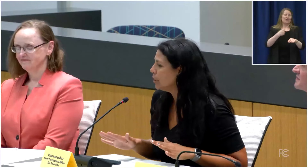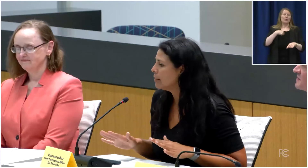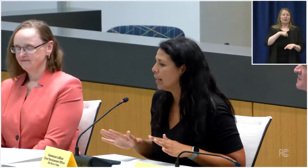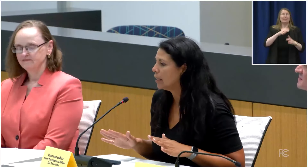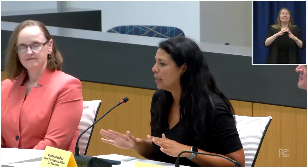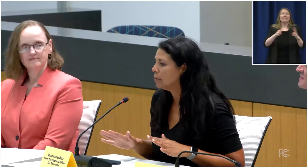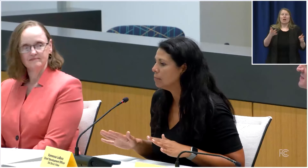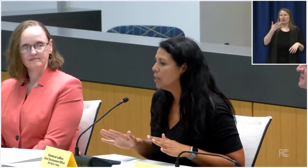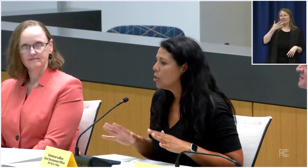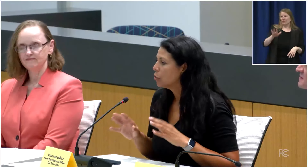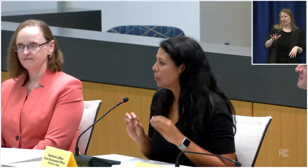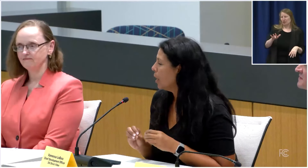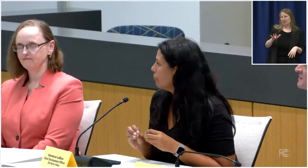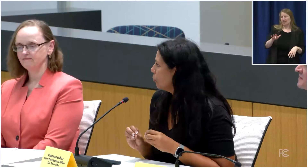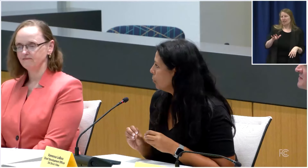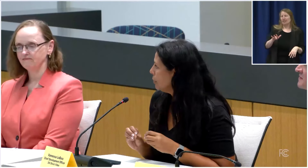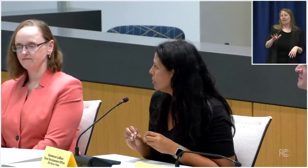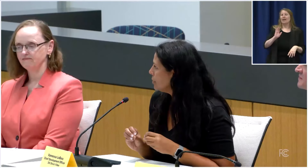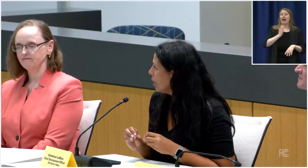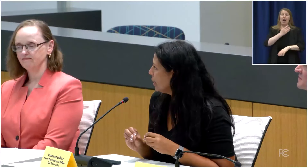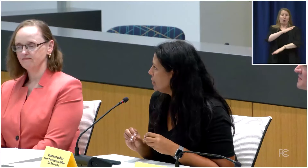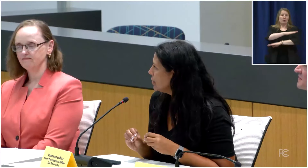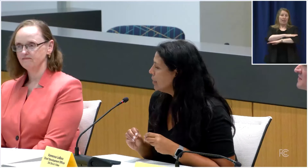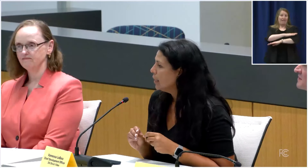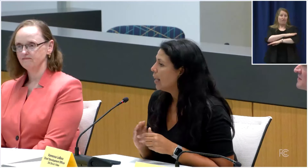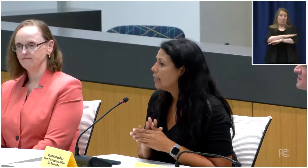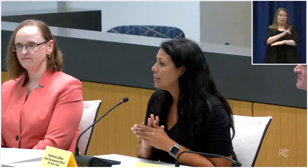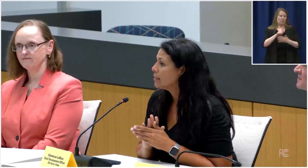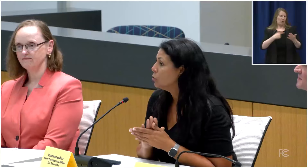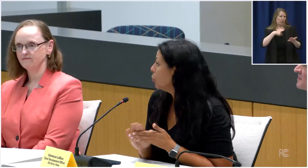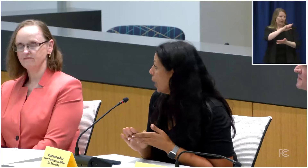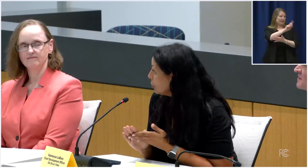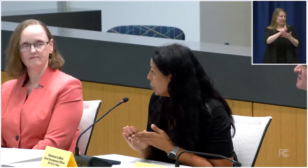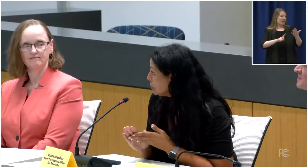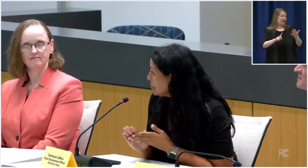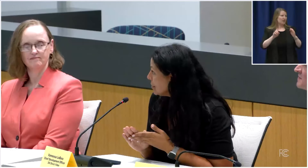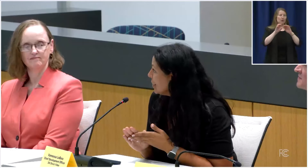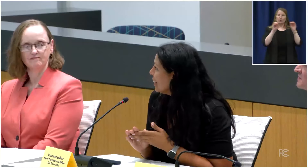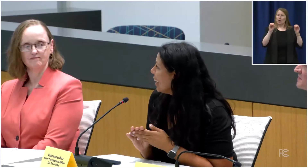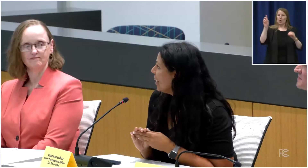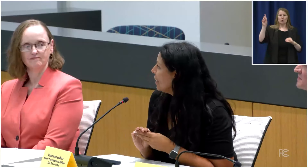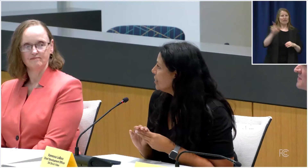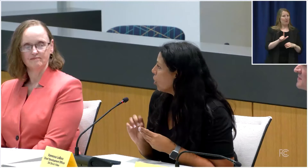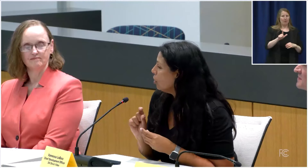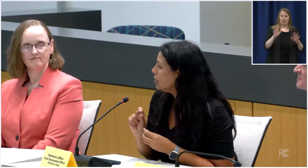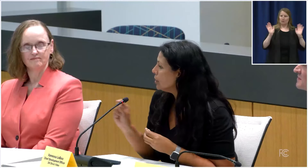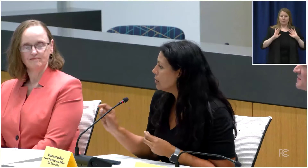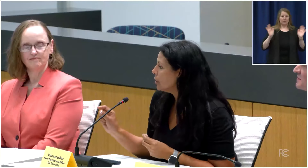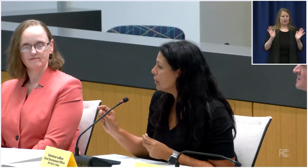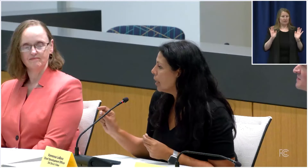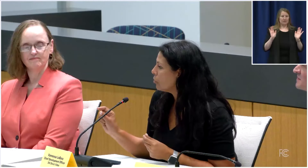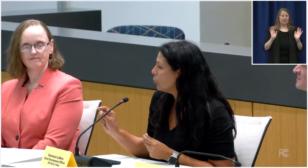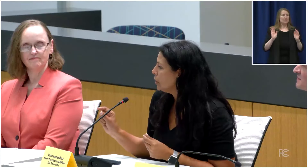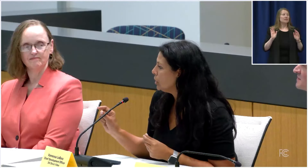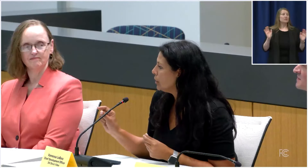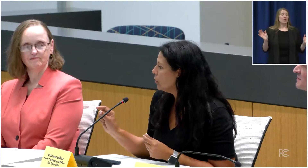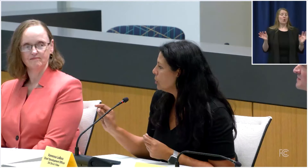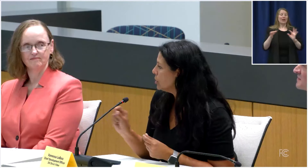I'M NOT THE TECHNICAL PERSON ON MY STAFF, BUT I WILL SAY WE'VE BEEN VERY FORTUNATE THAT THE PLATFORM